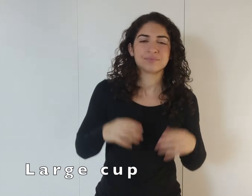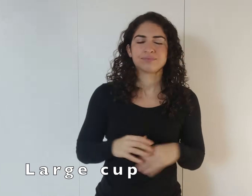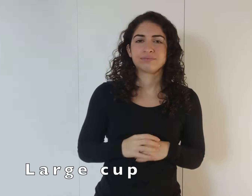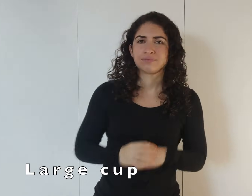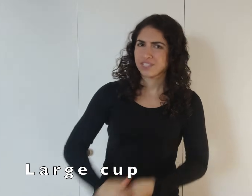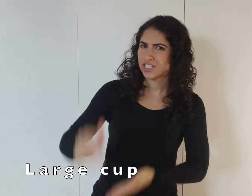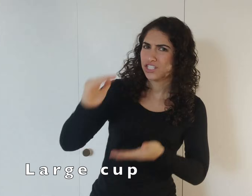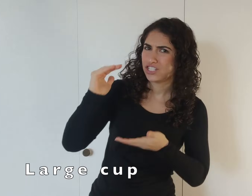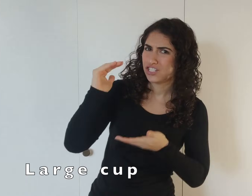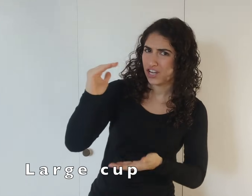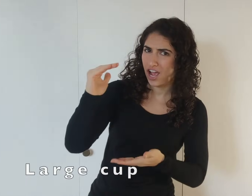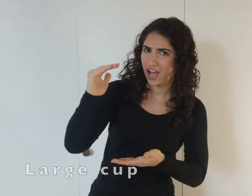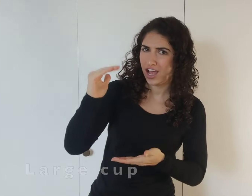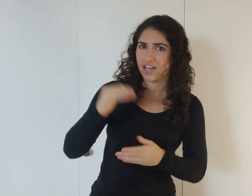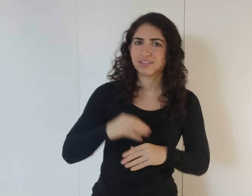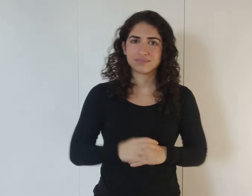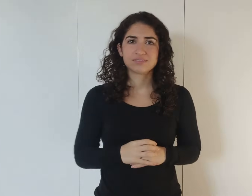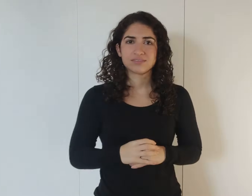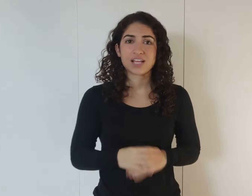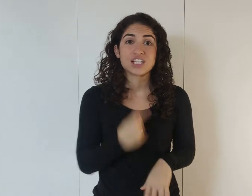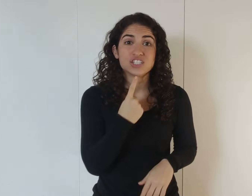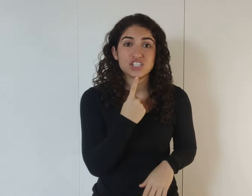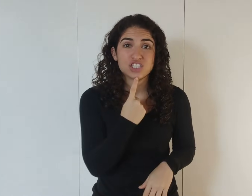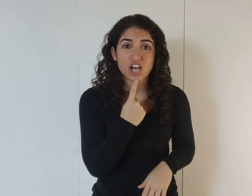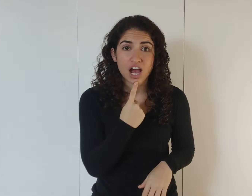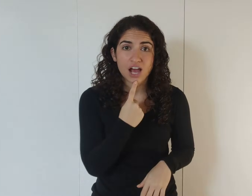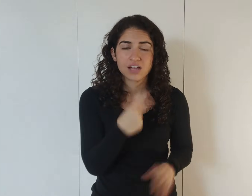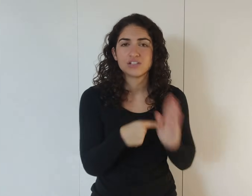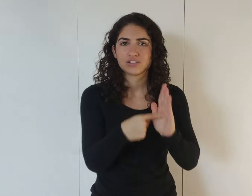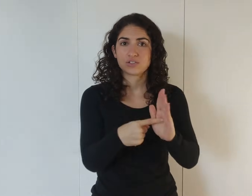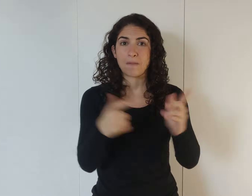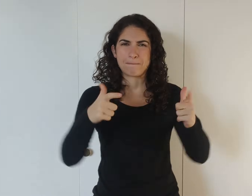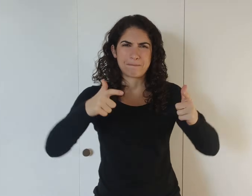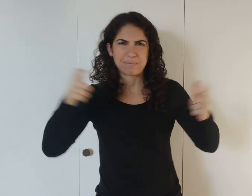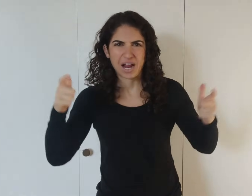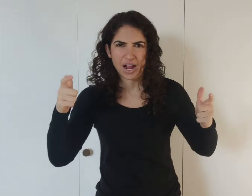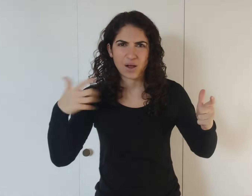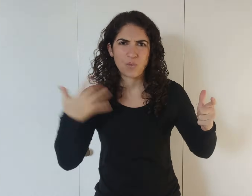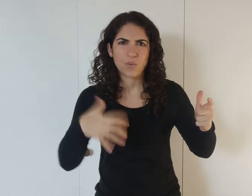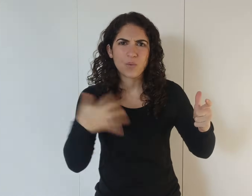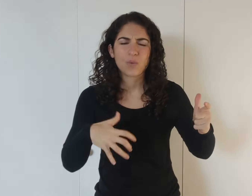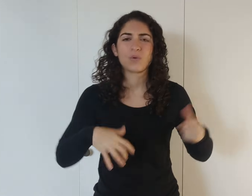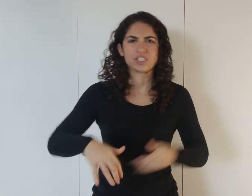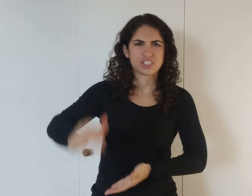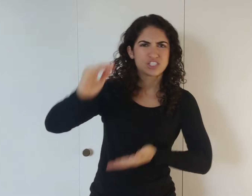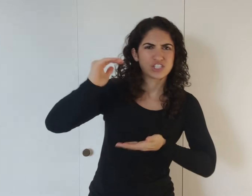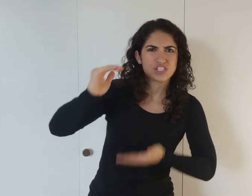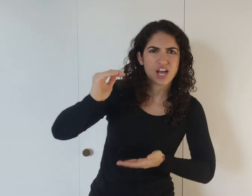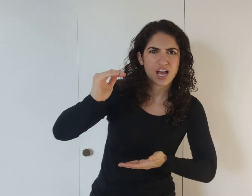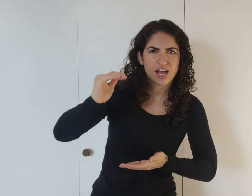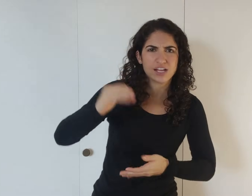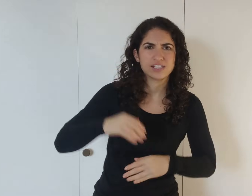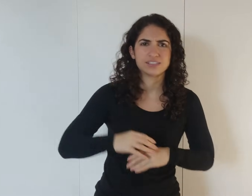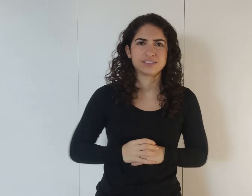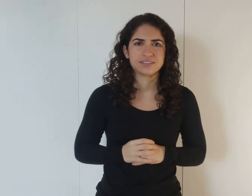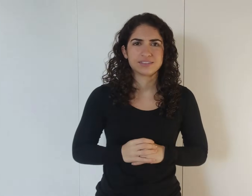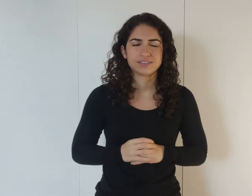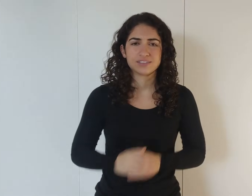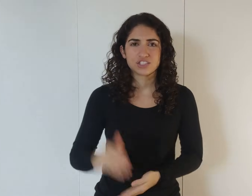LARGE. That "cha" mouth shows it's big. "Large".